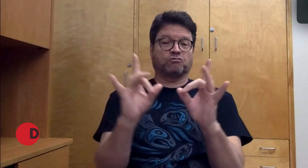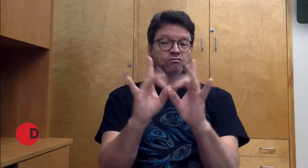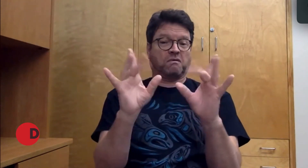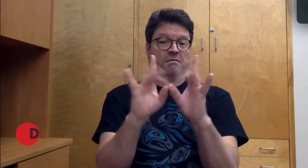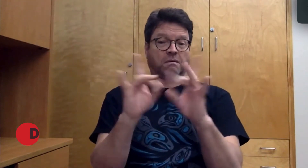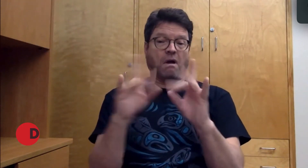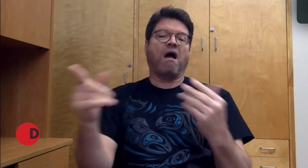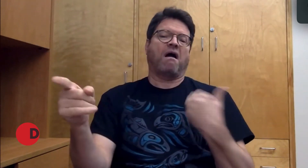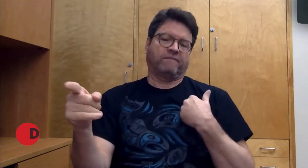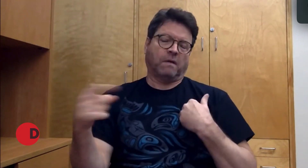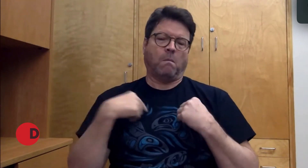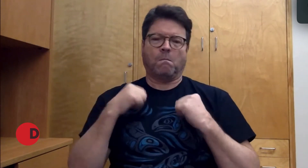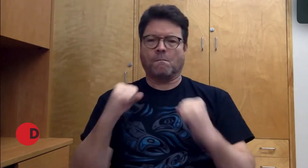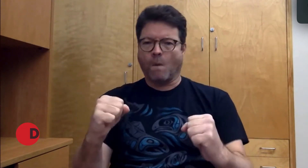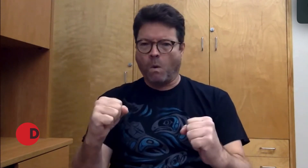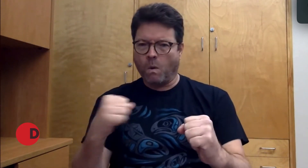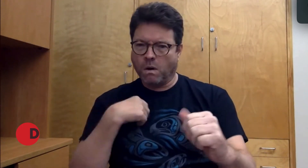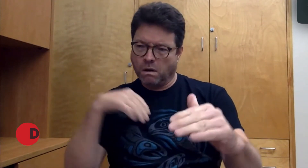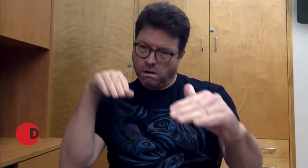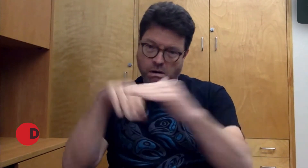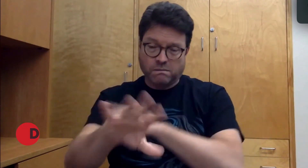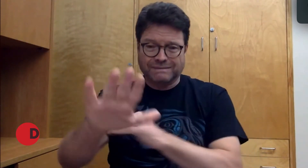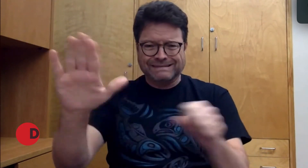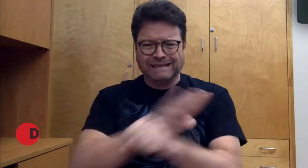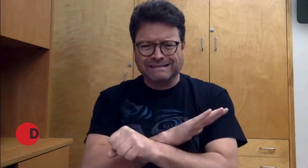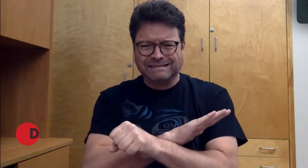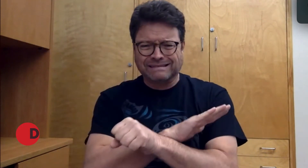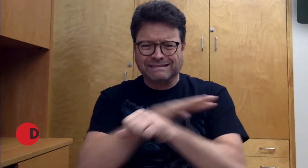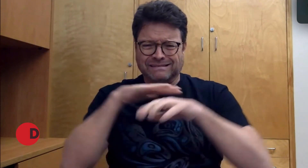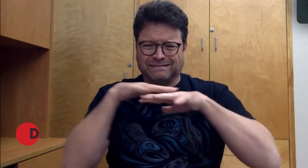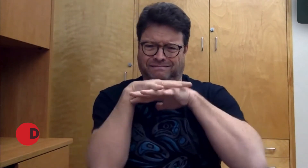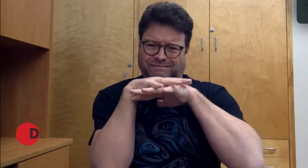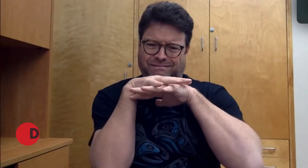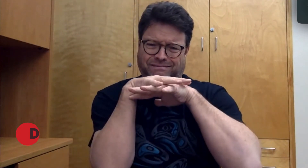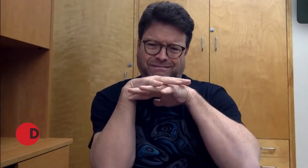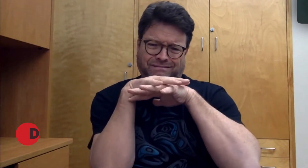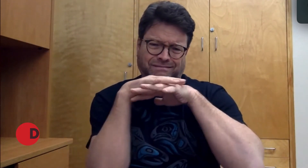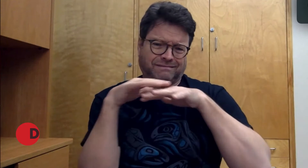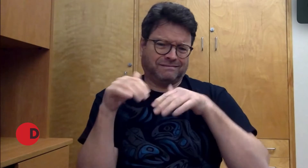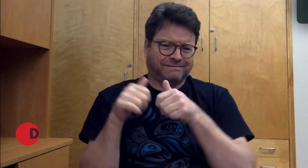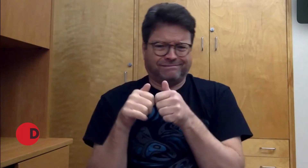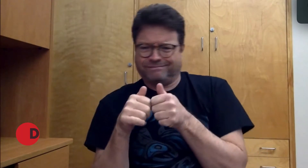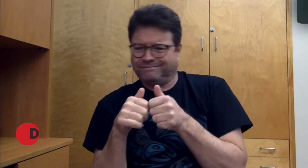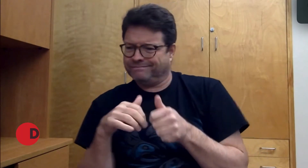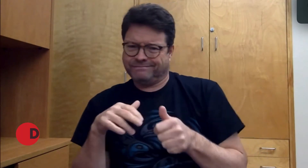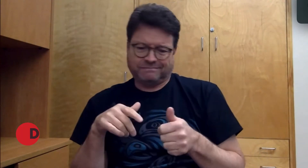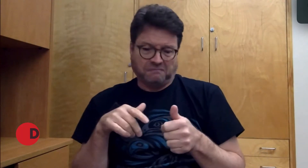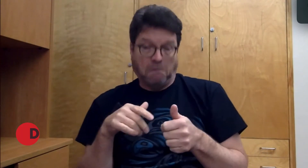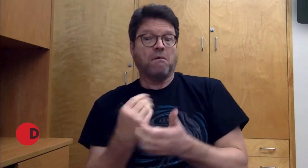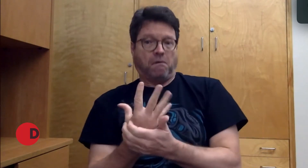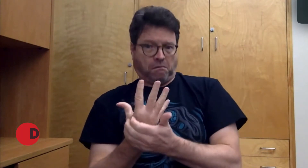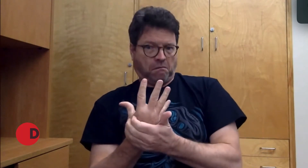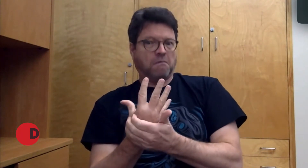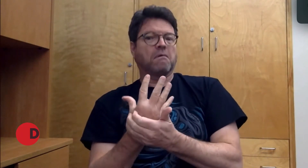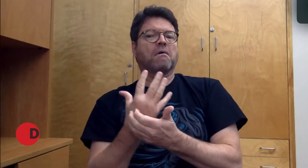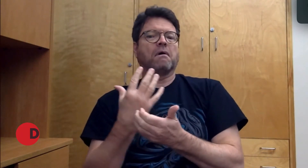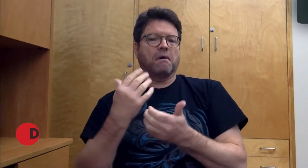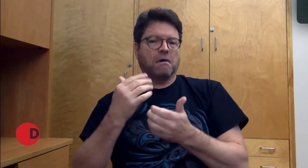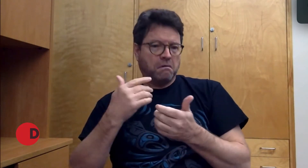I kept looking and found that the internet at Starbucks was still up. I was thrilled. Walked in and it was absolutely packed.